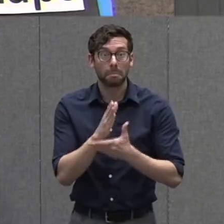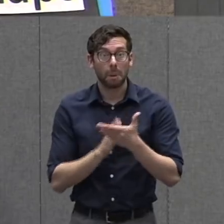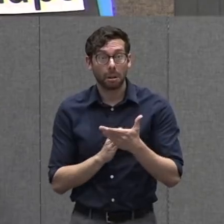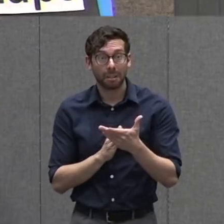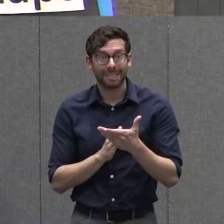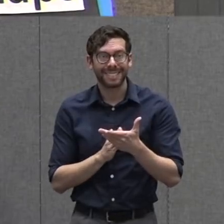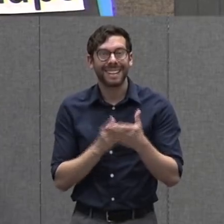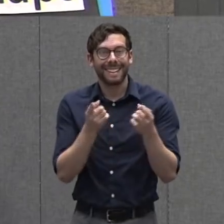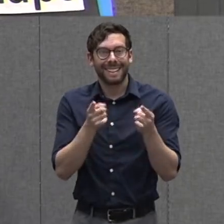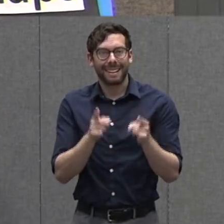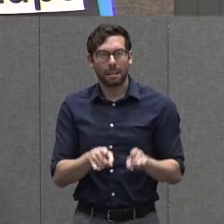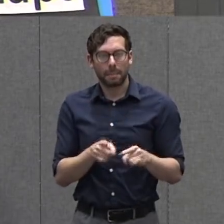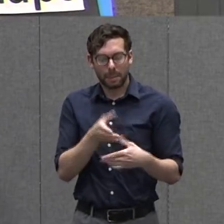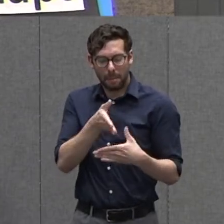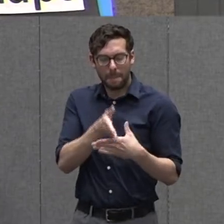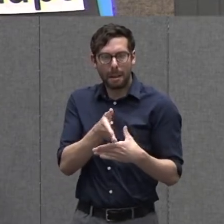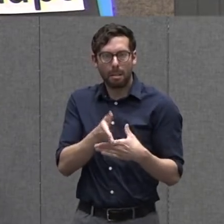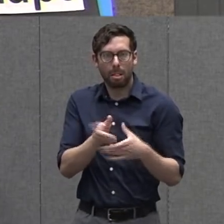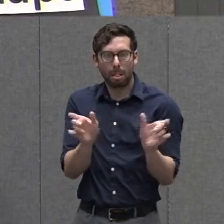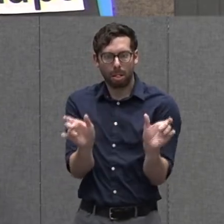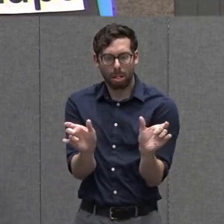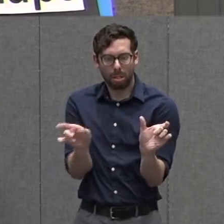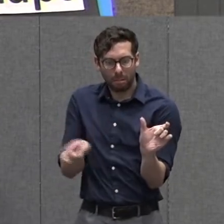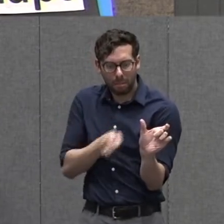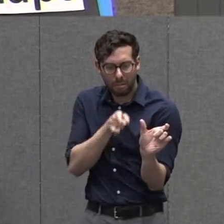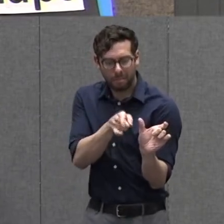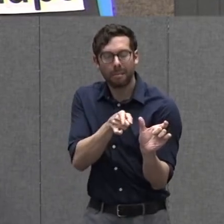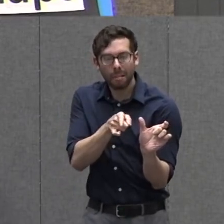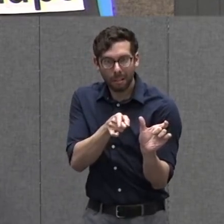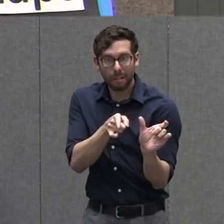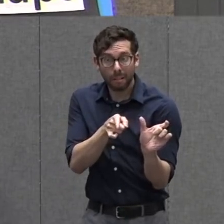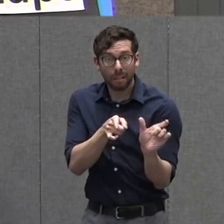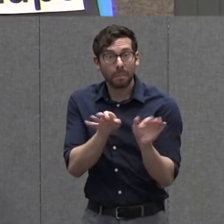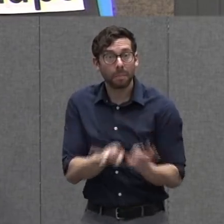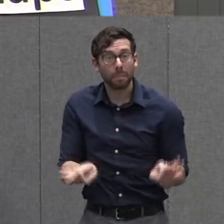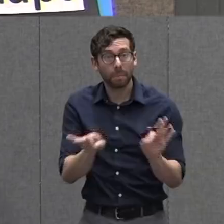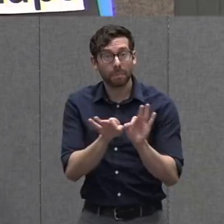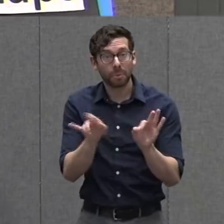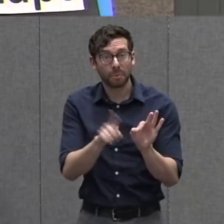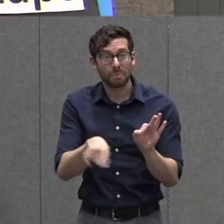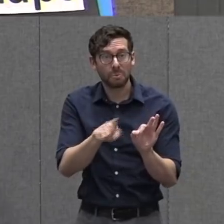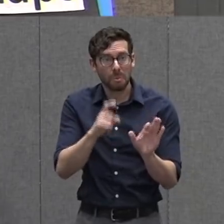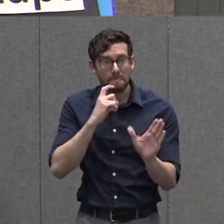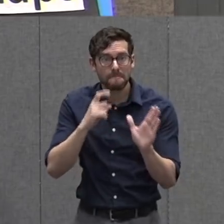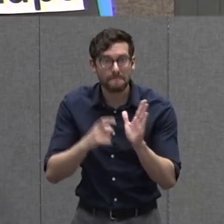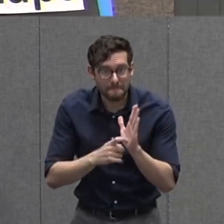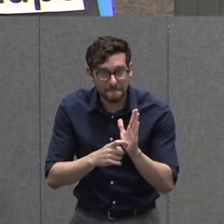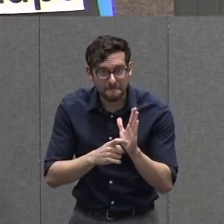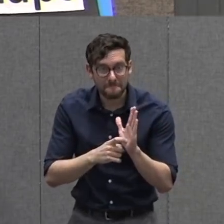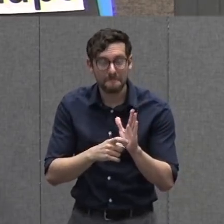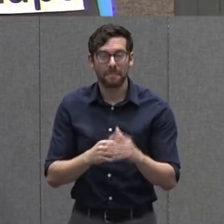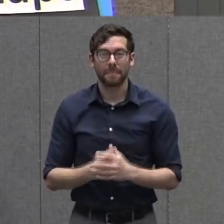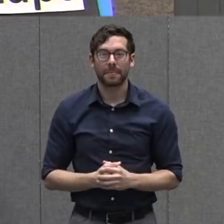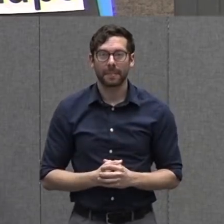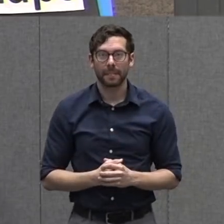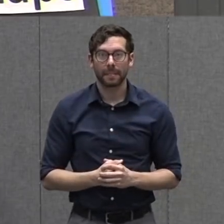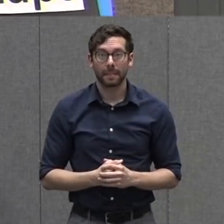to know those word parts also and to be on the lockout for them. But I made another one.